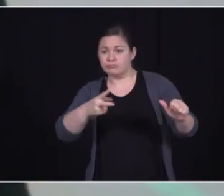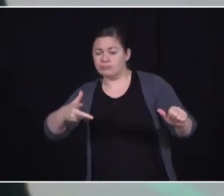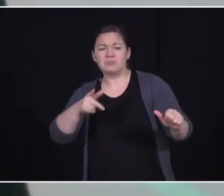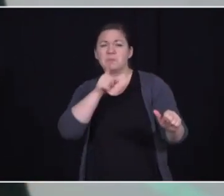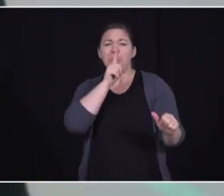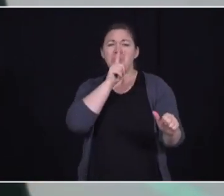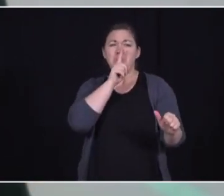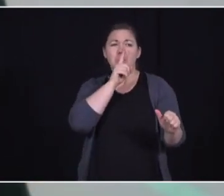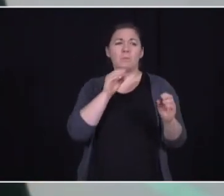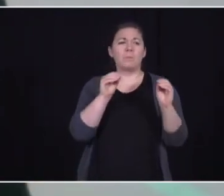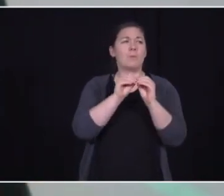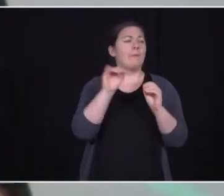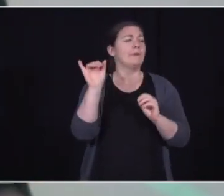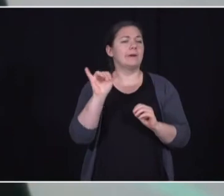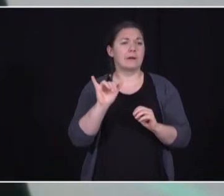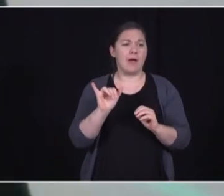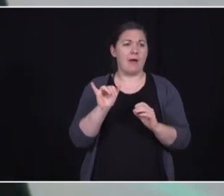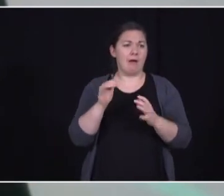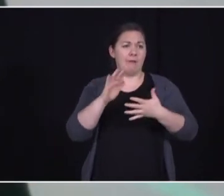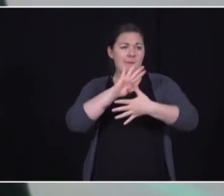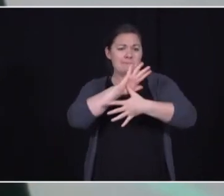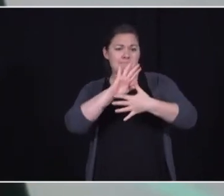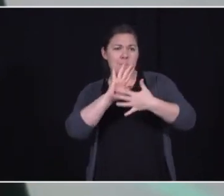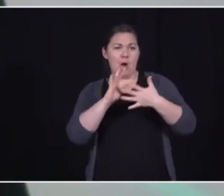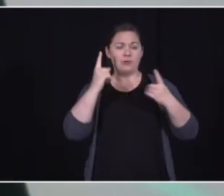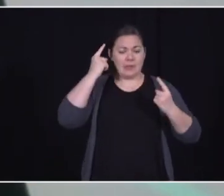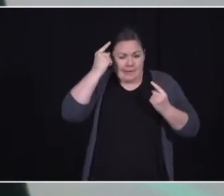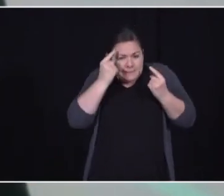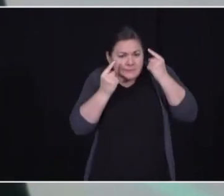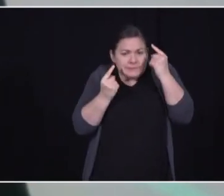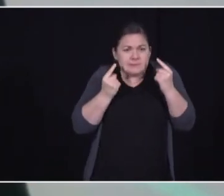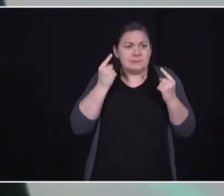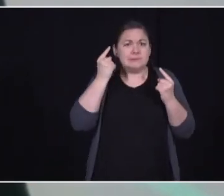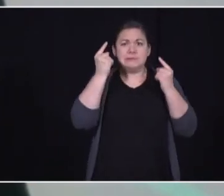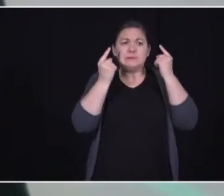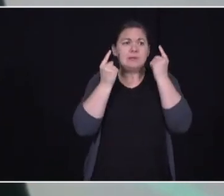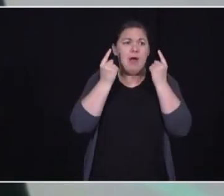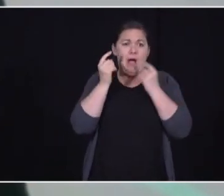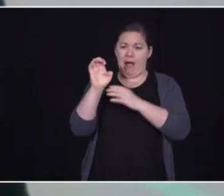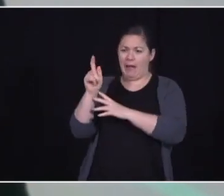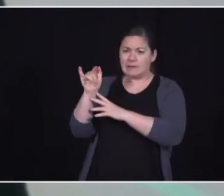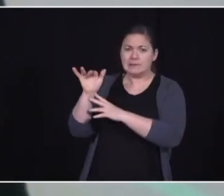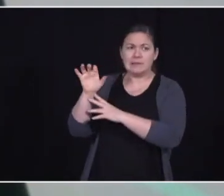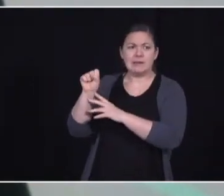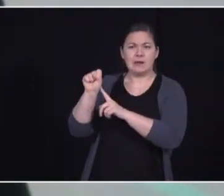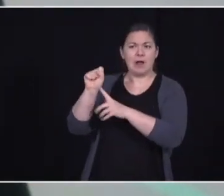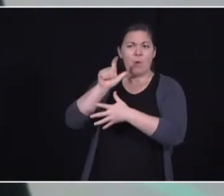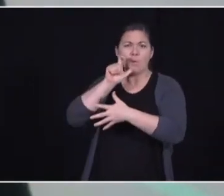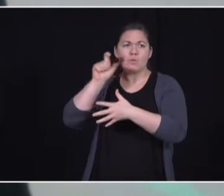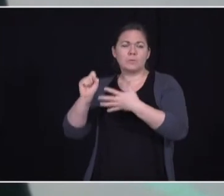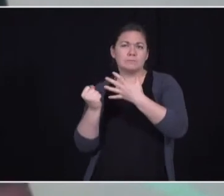such as which groups to prioritize for vaccination, but rather, they articulate a set of ethical situations and ethical commitments that